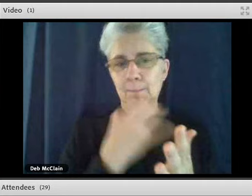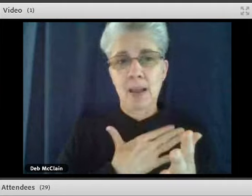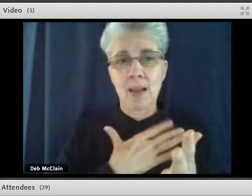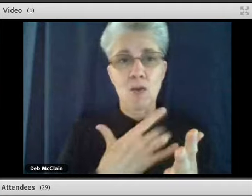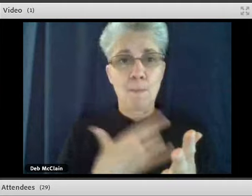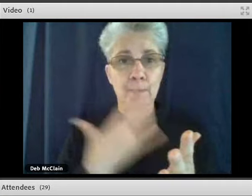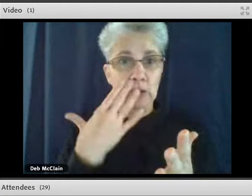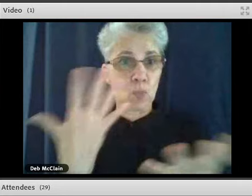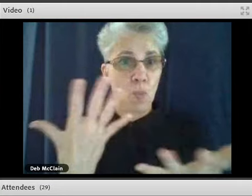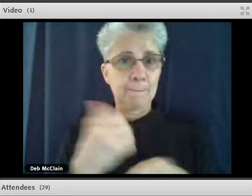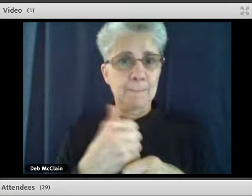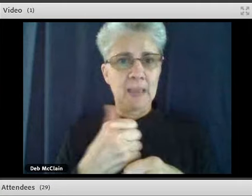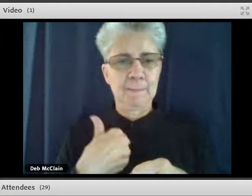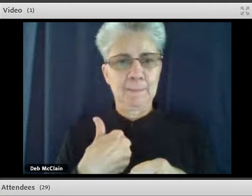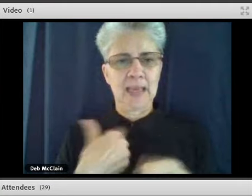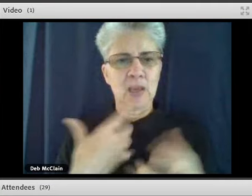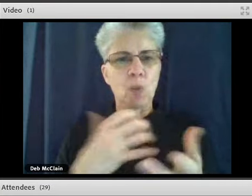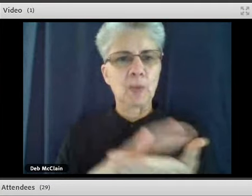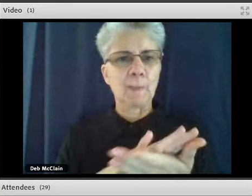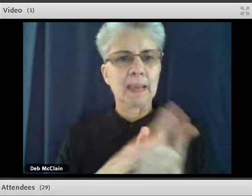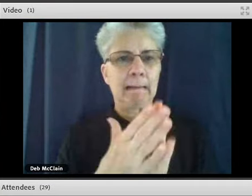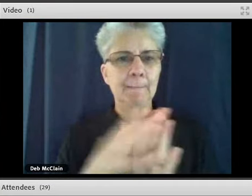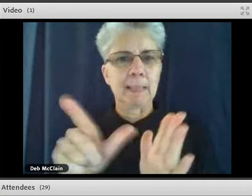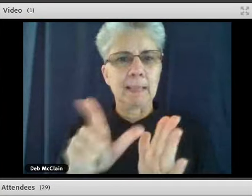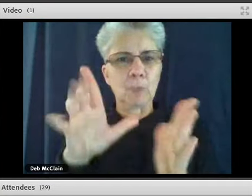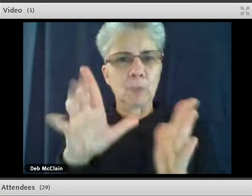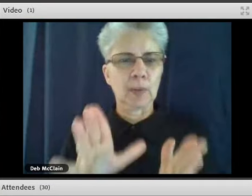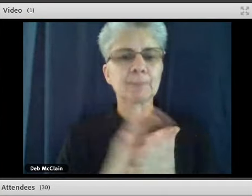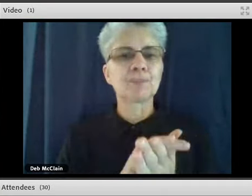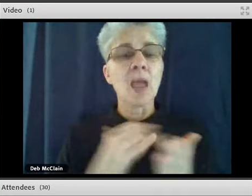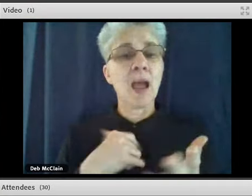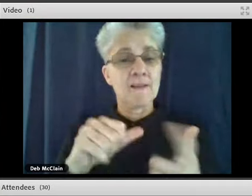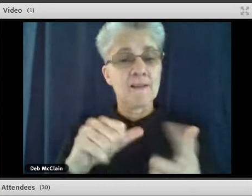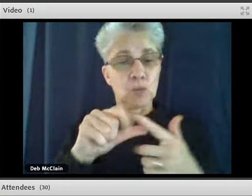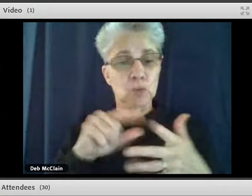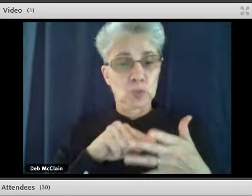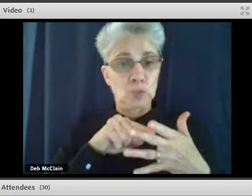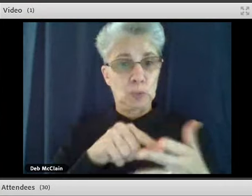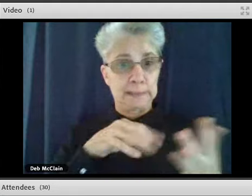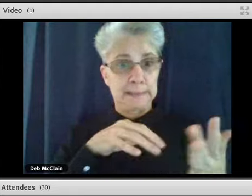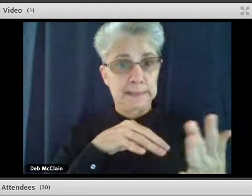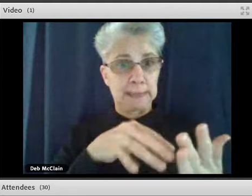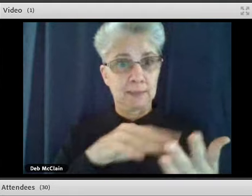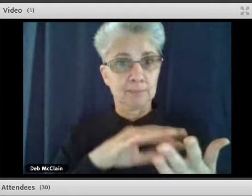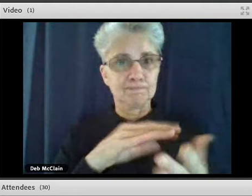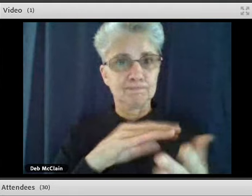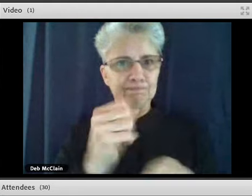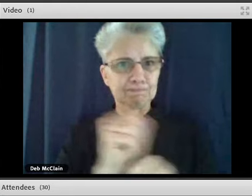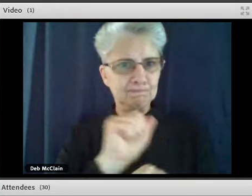because it's what made me want to become a librarian. When I first started out, I actually interned